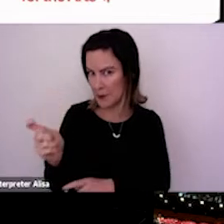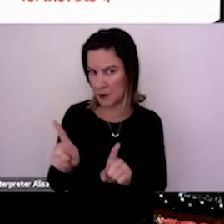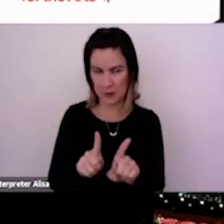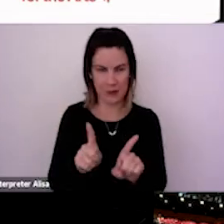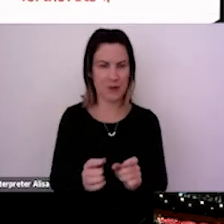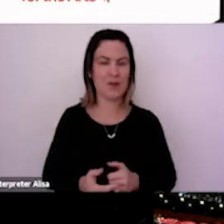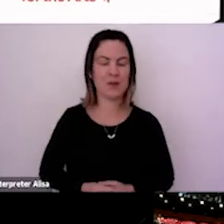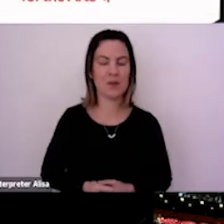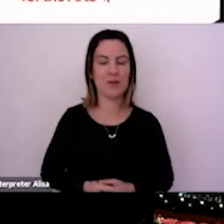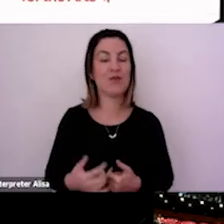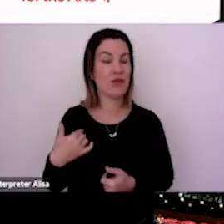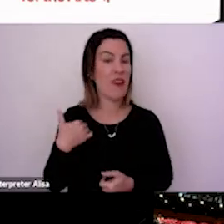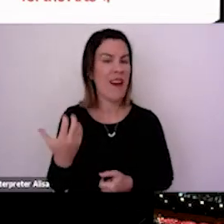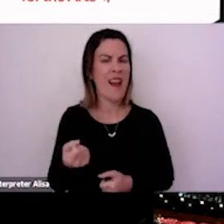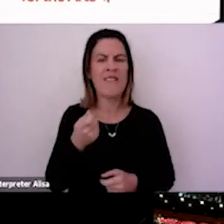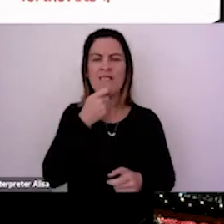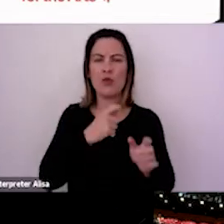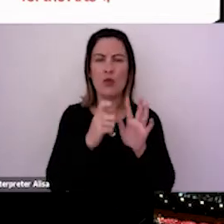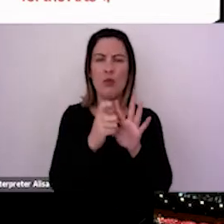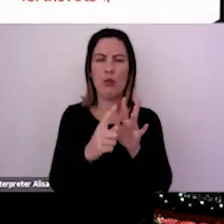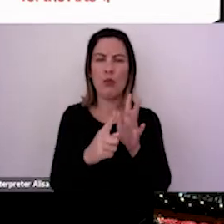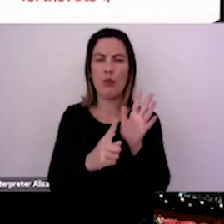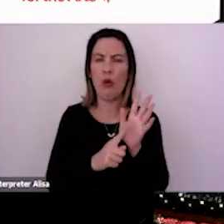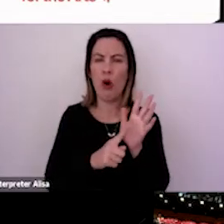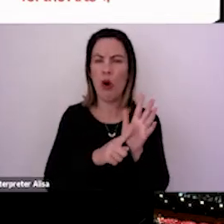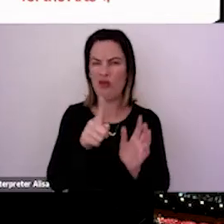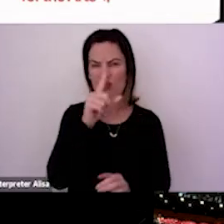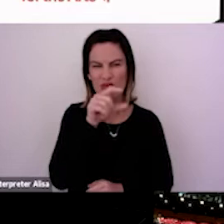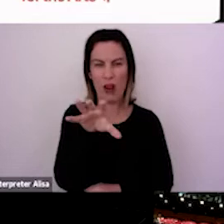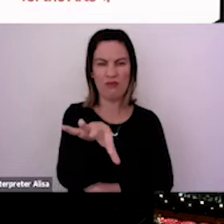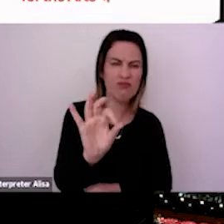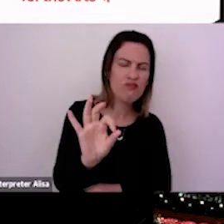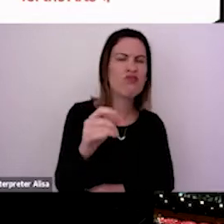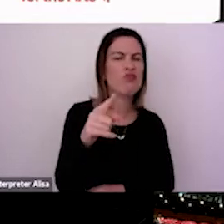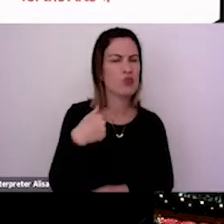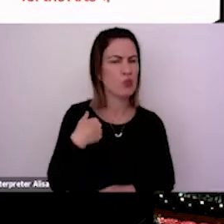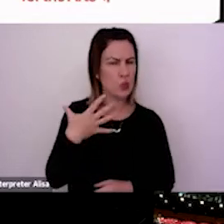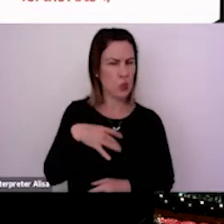polls just to get a sense of where you are at this morning with regard to the current